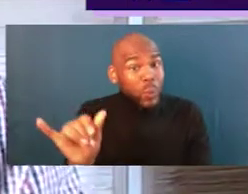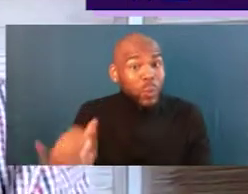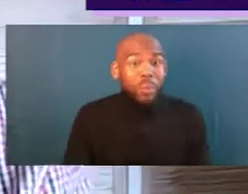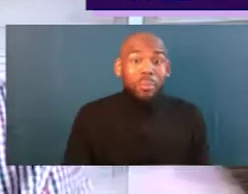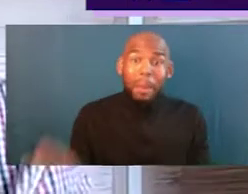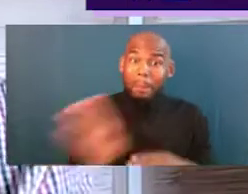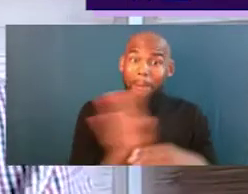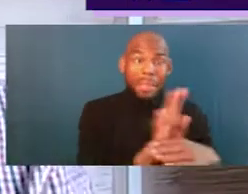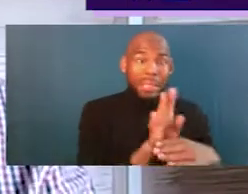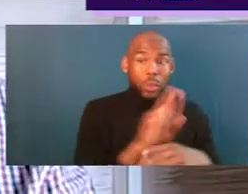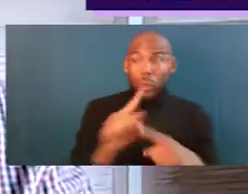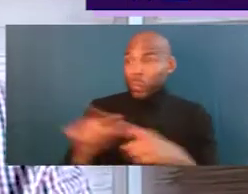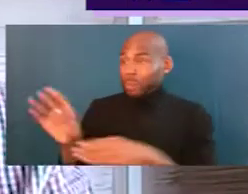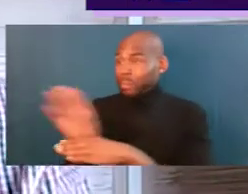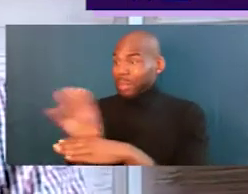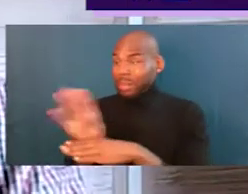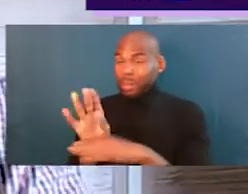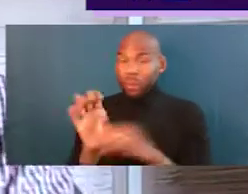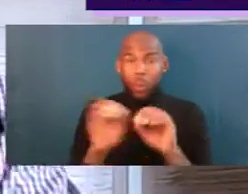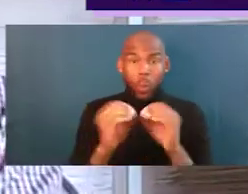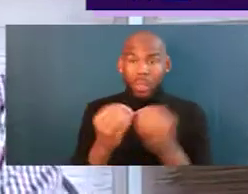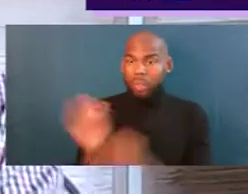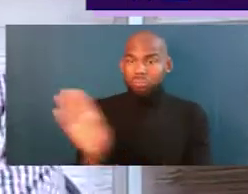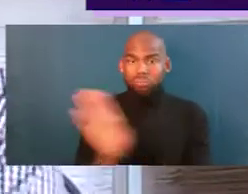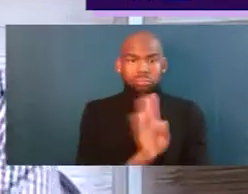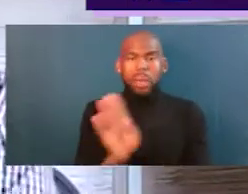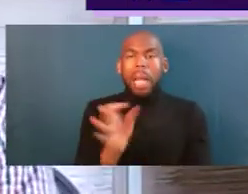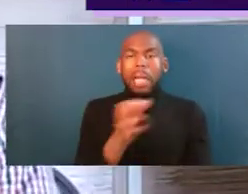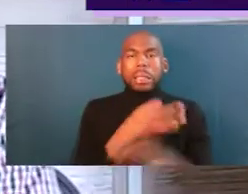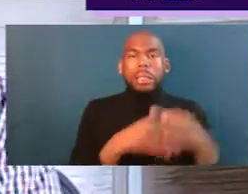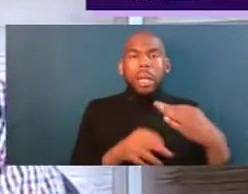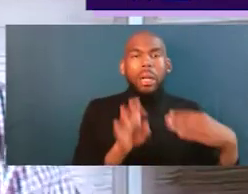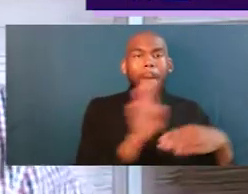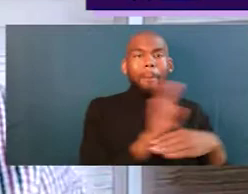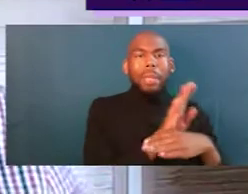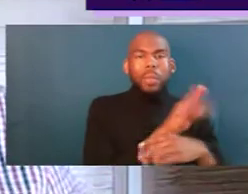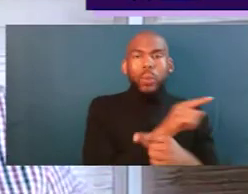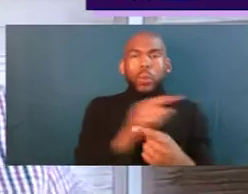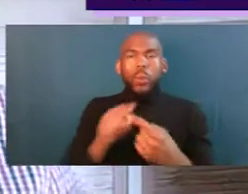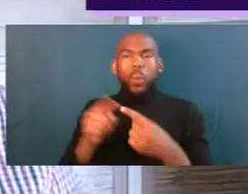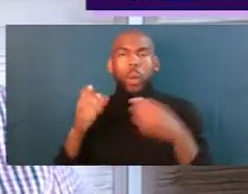because we're a business to business organization rather than a business to consumer organization.